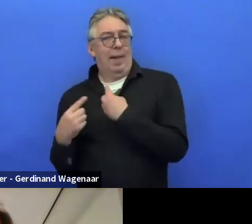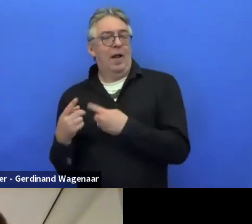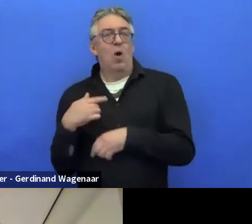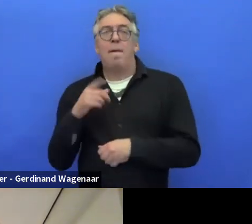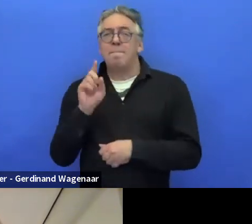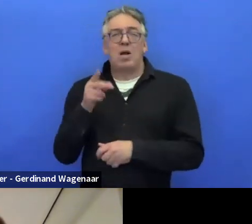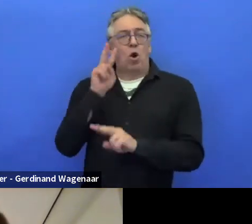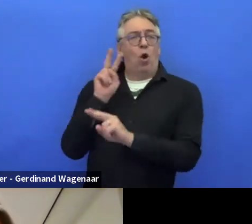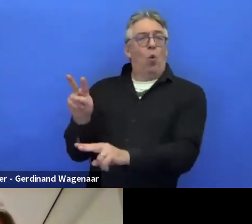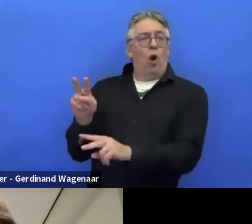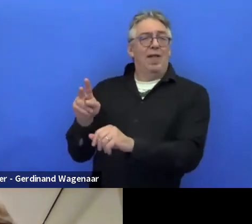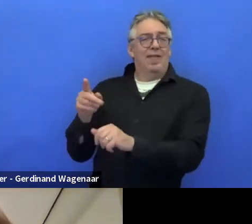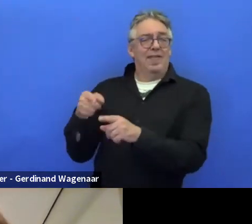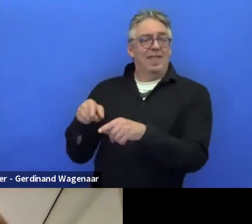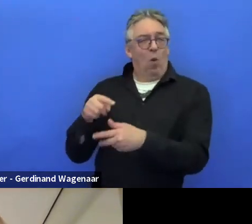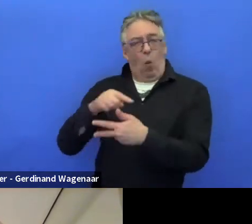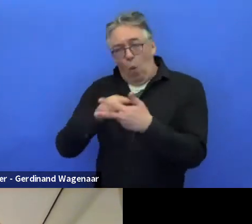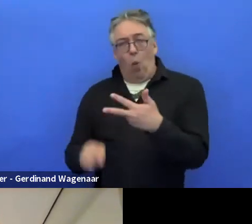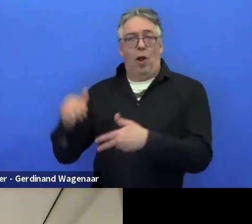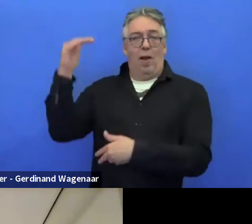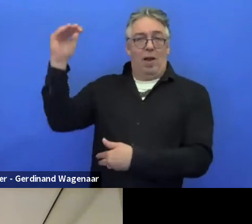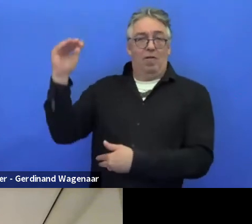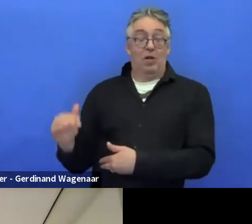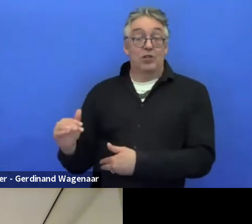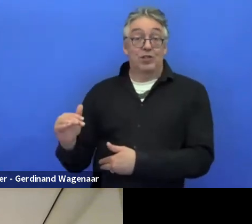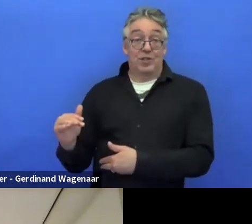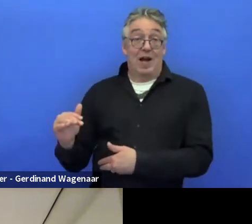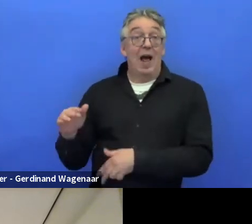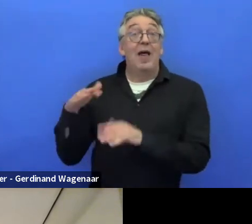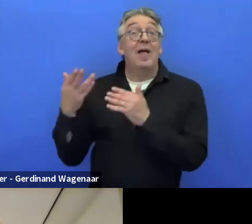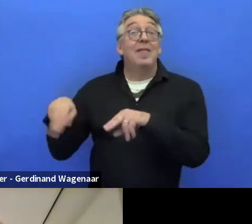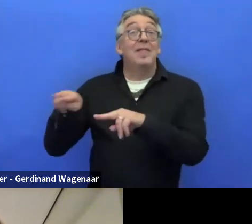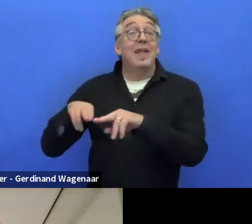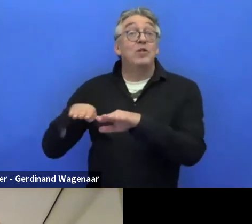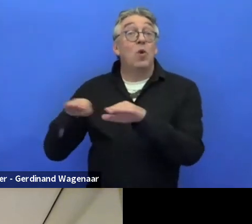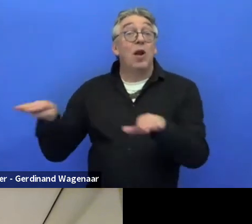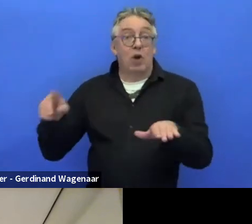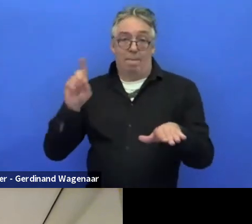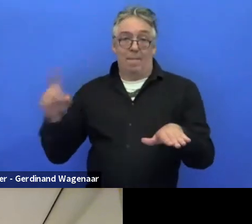at the national level, looking at a breach you have an equality body and a national Ombudsman,